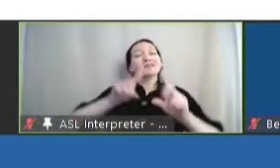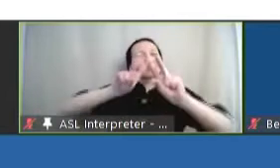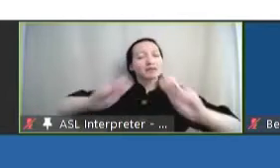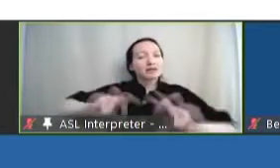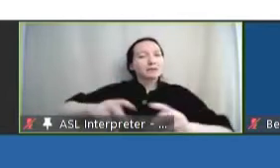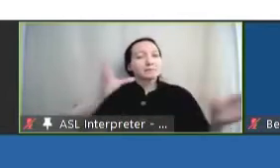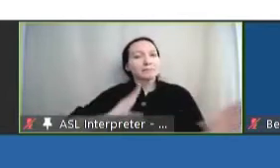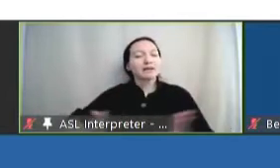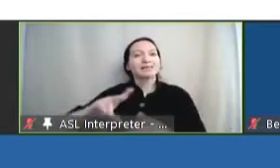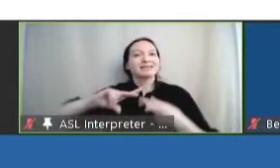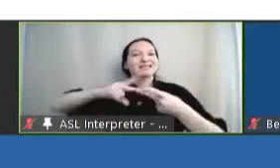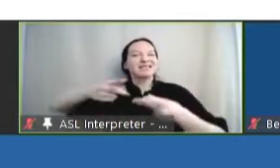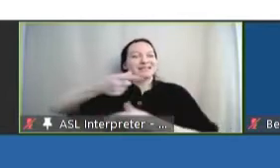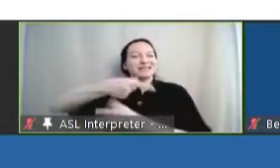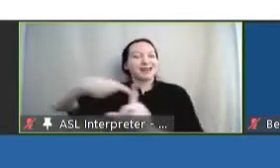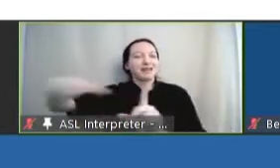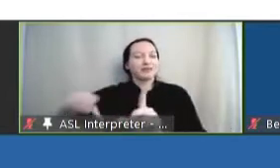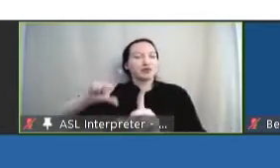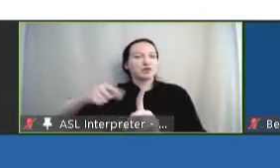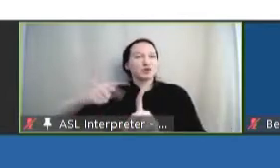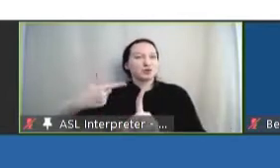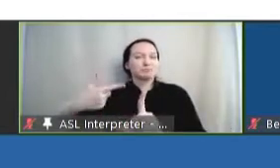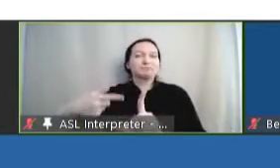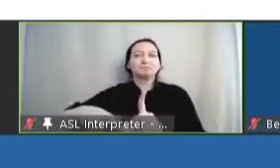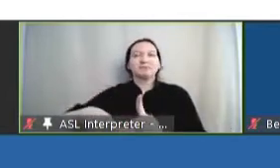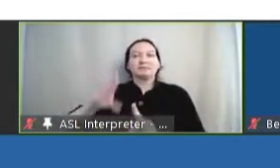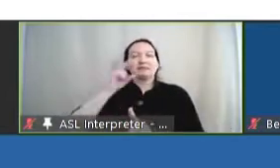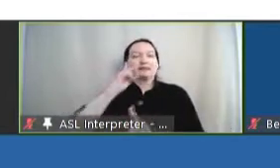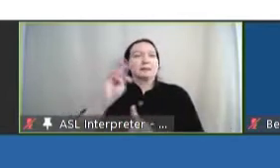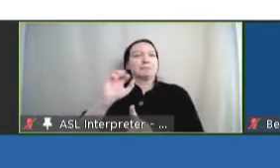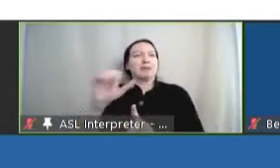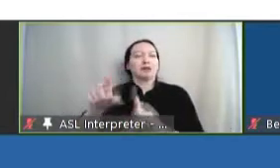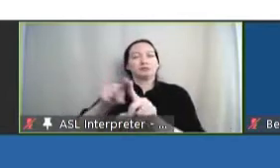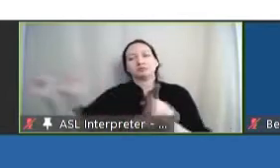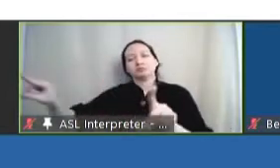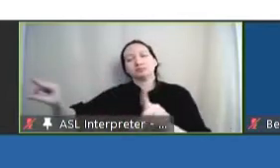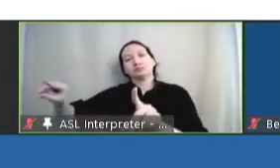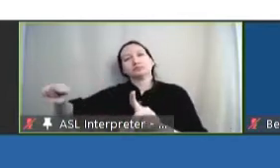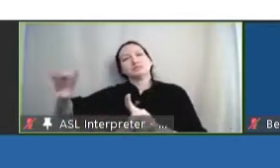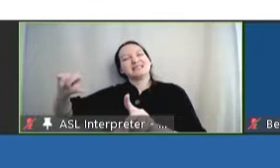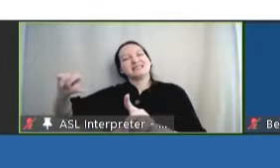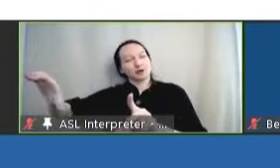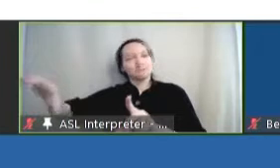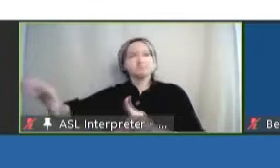from the second half of 2021, so we can assess population-level effects with rising vaccination